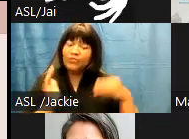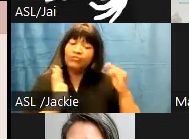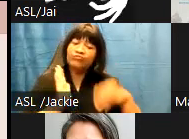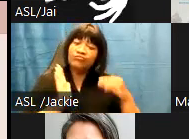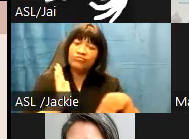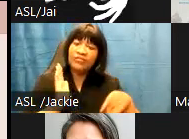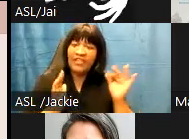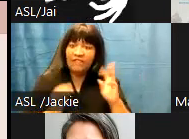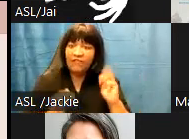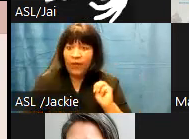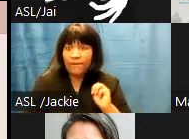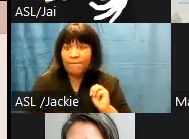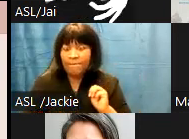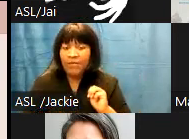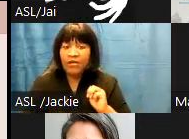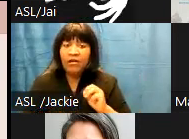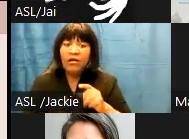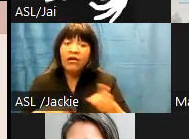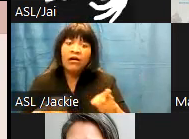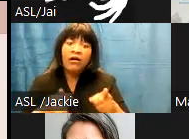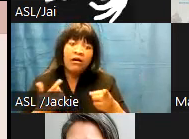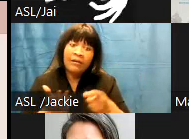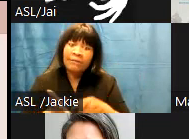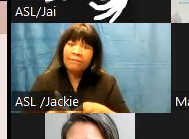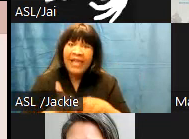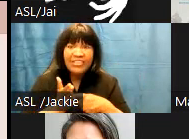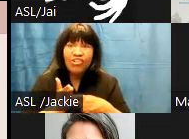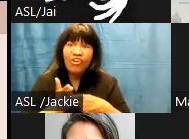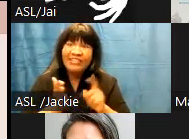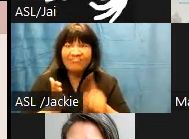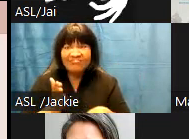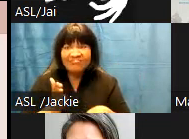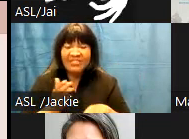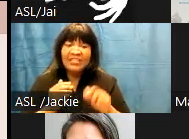So though completion can't be mandatory or tied to ability to receive compensation,